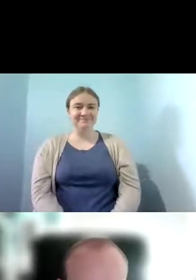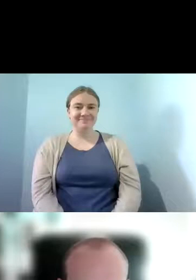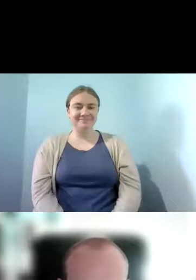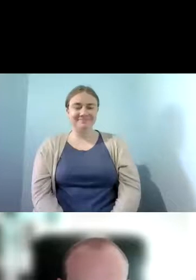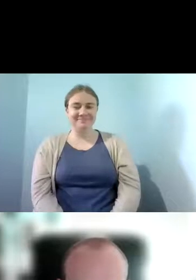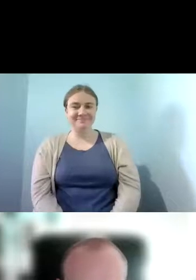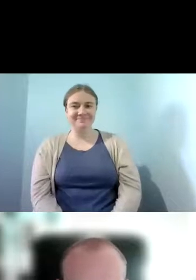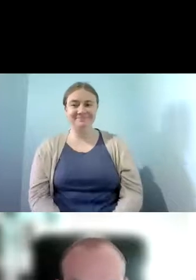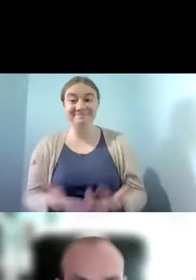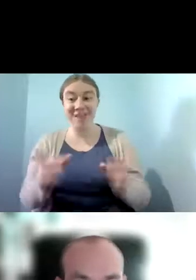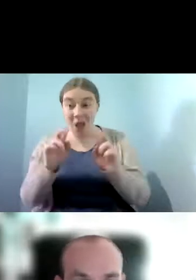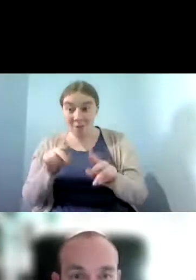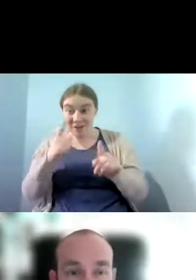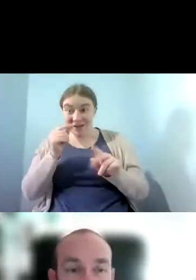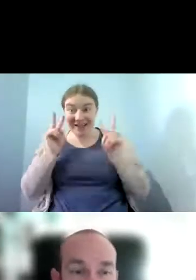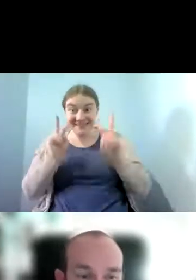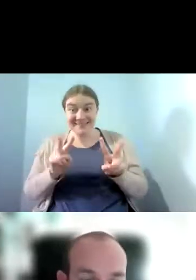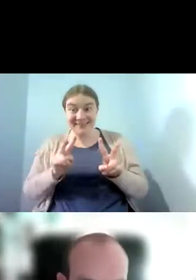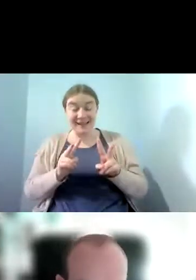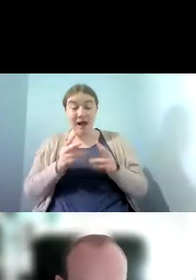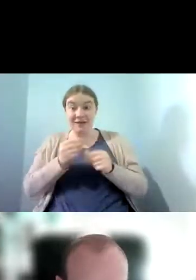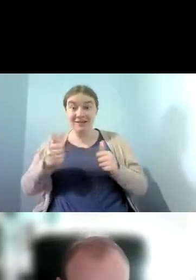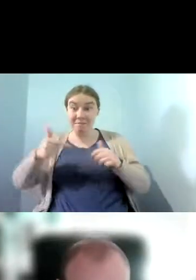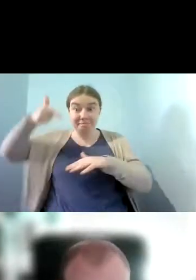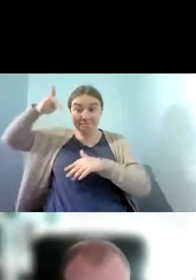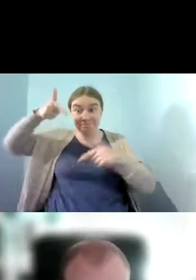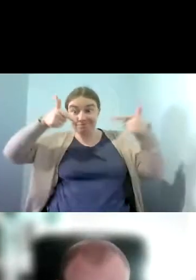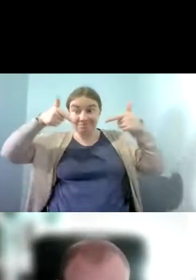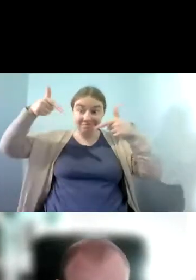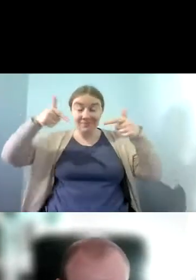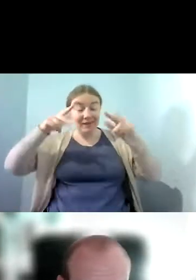hopefully you could see from some of the aerial shots um how the the pools and the